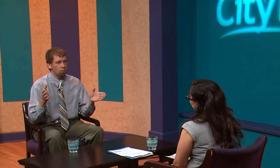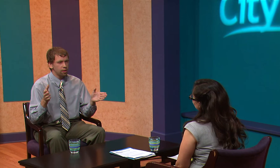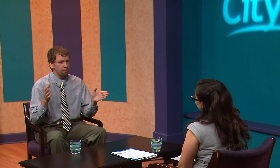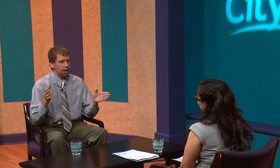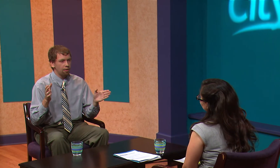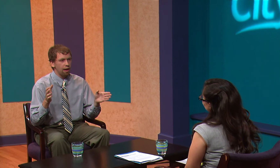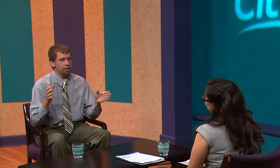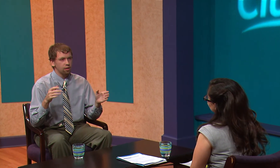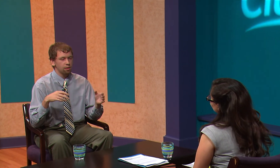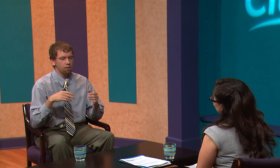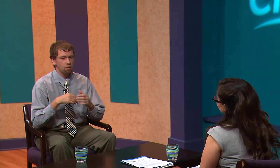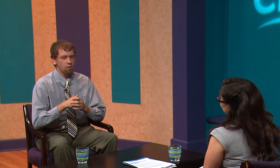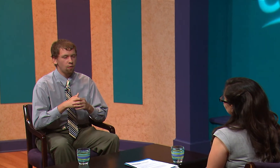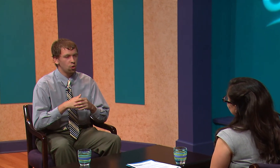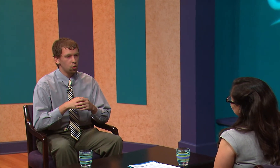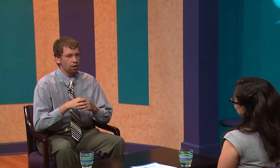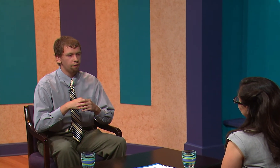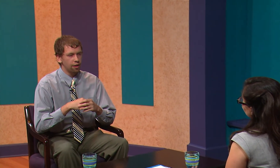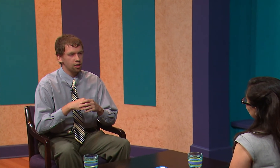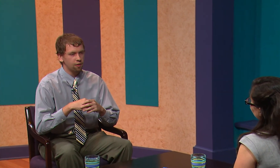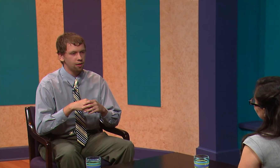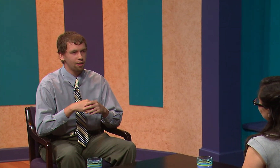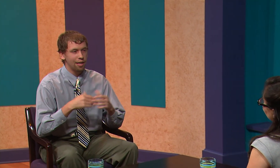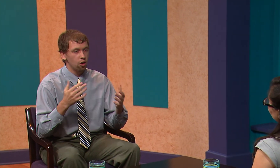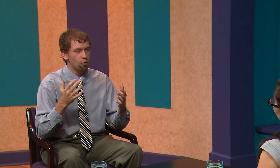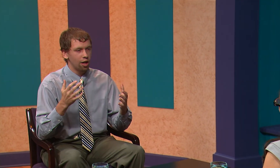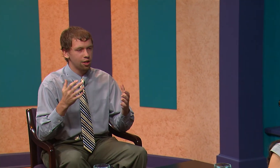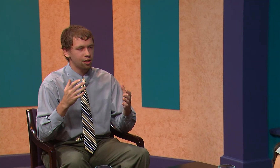The reason behind that ism have you ever been to a festival, like here in Rochester?